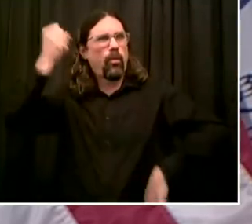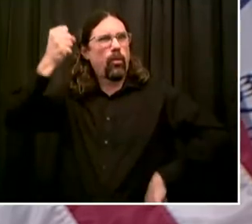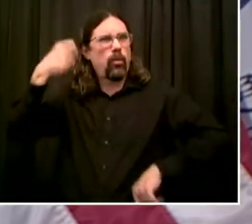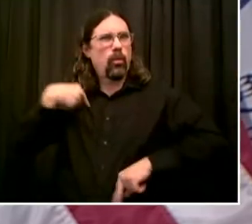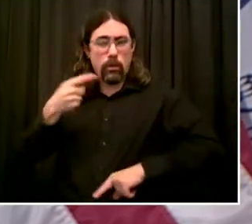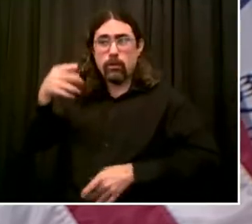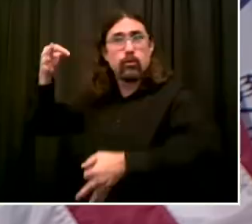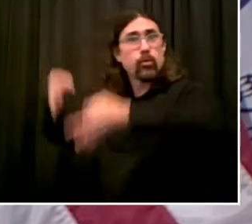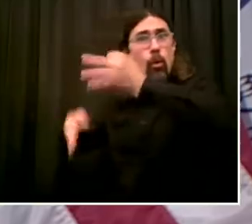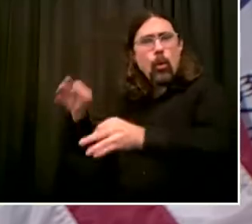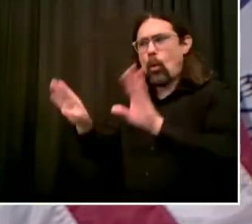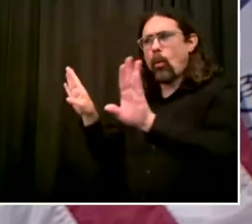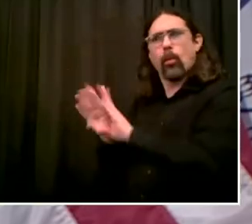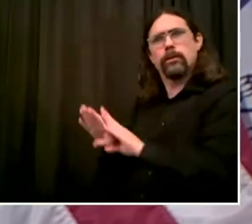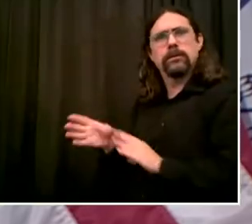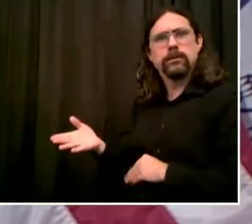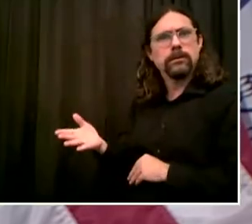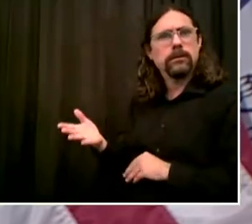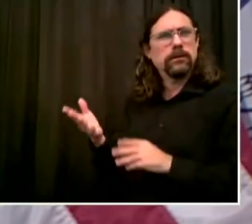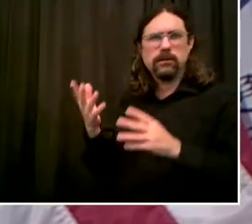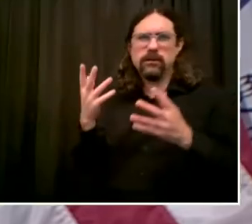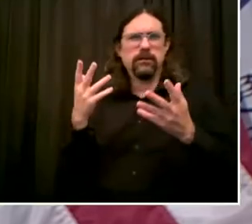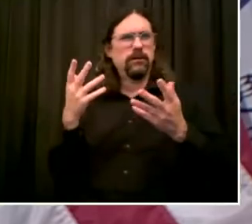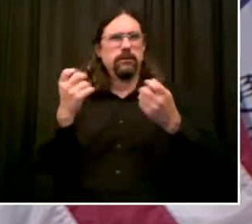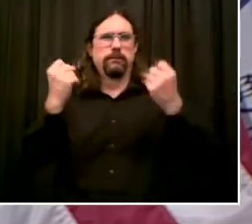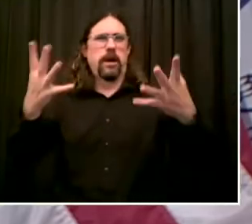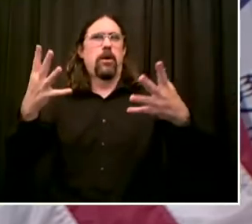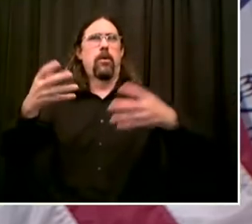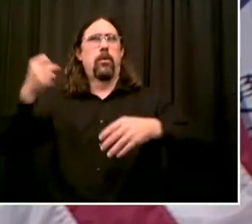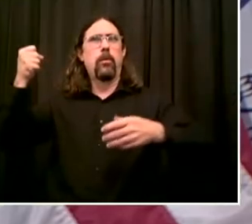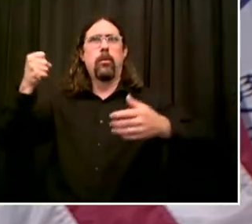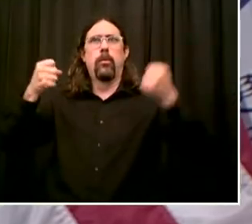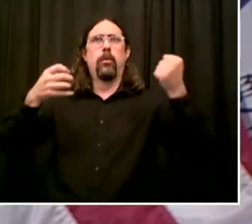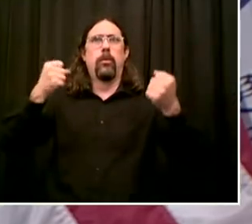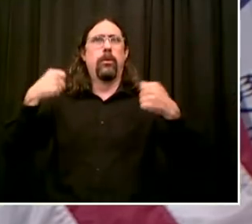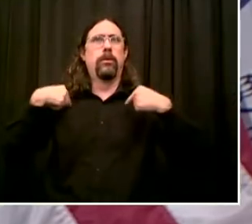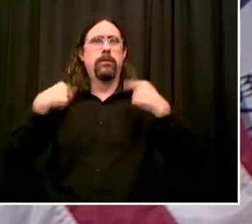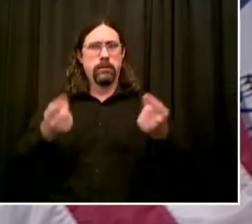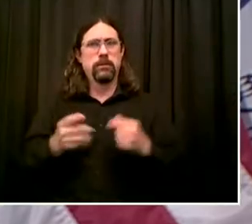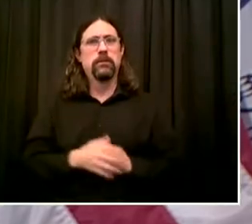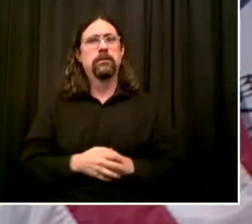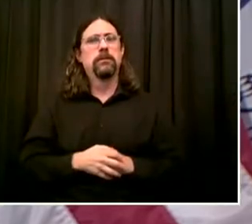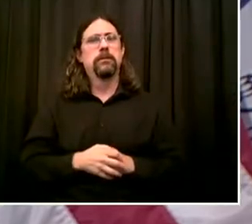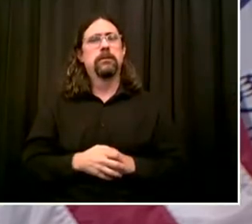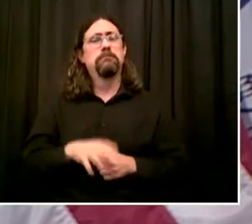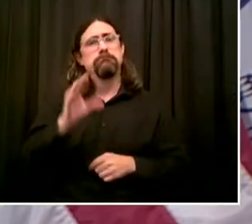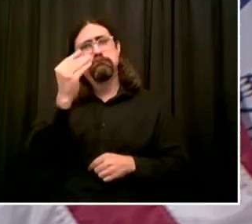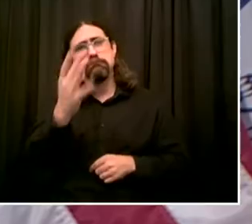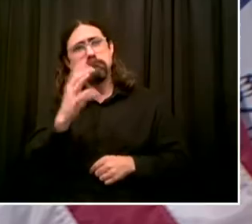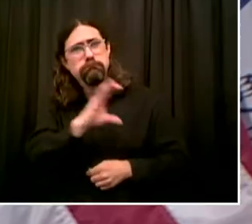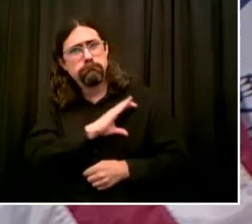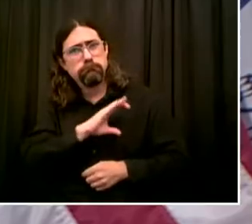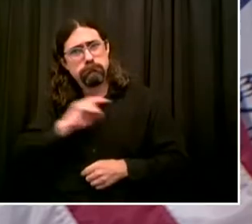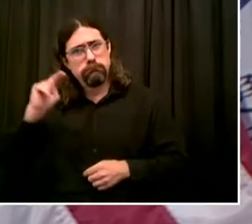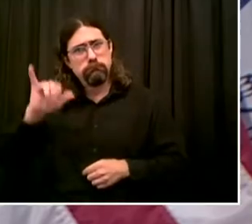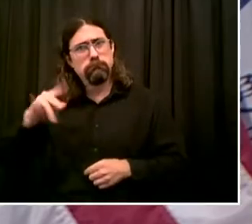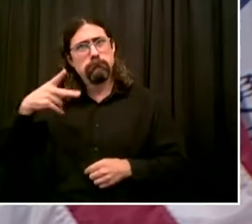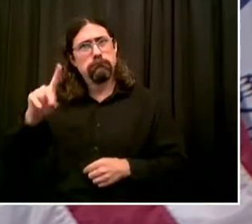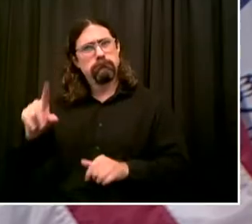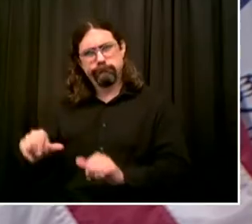HOPEFUL THAT WE Ñ]l4ñCAN PUT TH Z2 COKE RESTORED SOON . I NWAT TOGET EVERYTHING DONE AS QUICKLY AS POSSIEBL, AS SOON